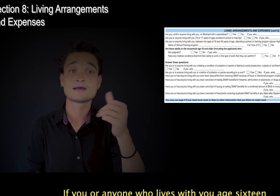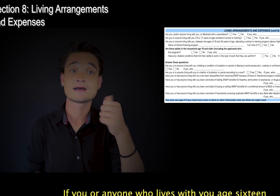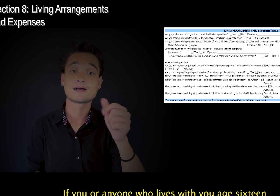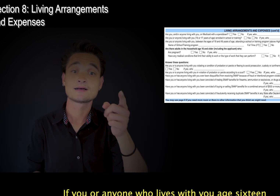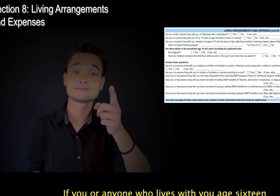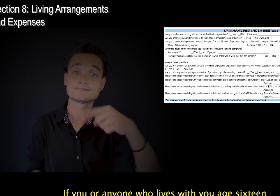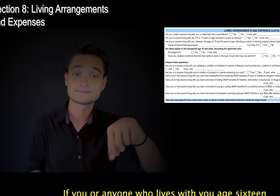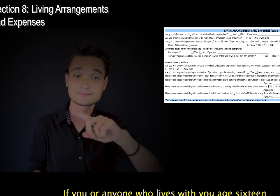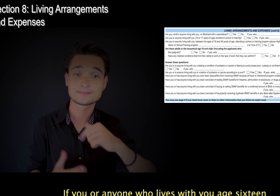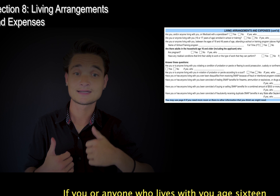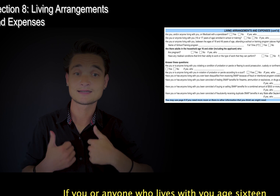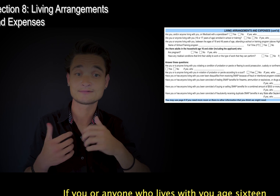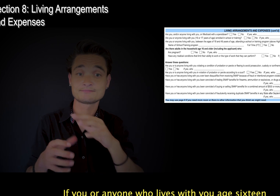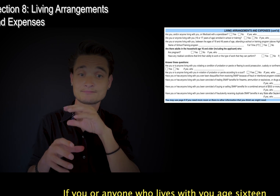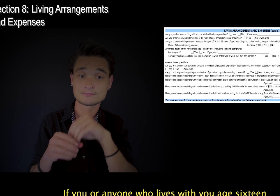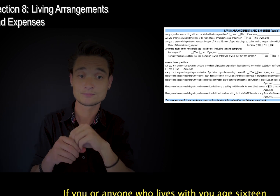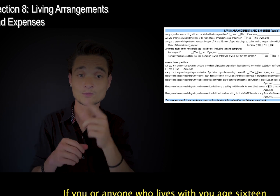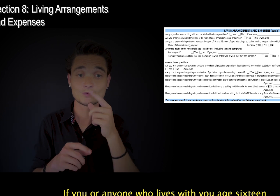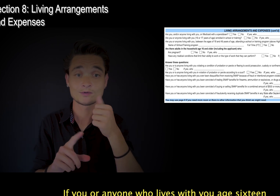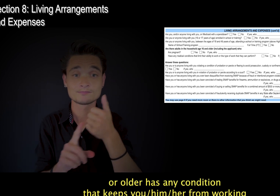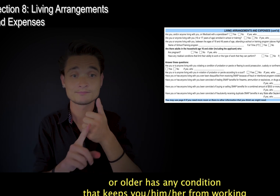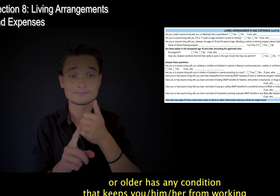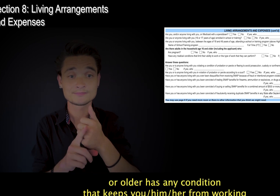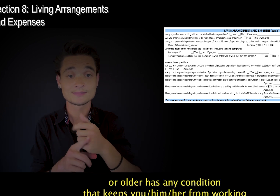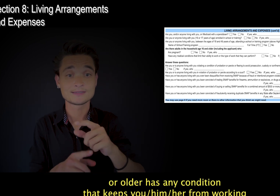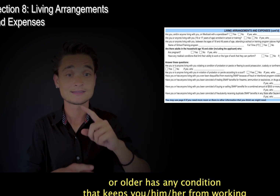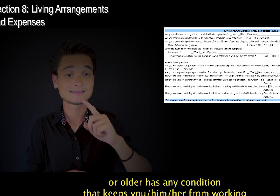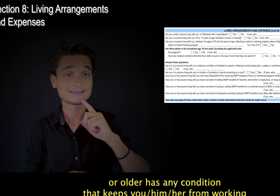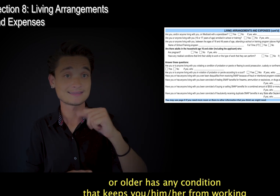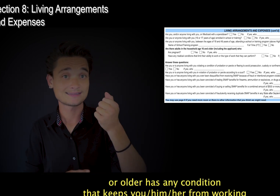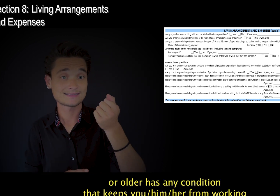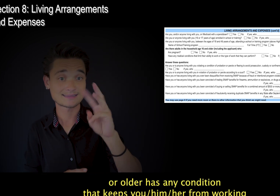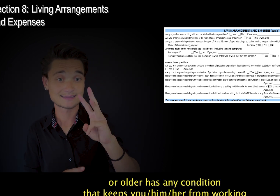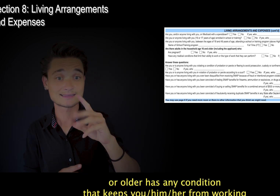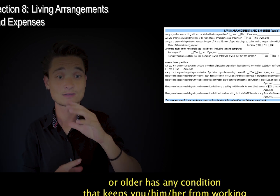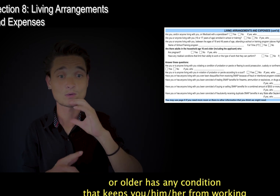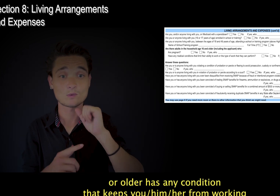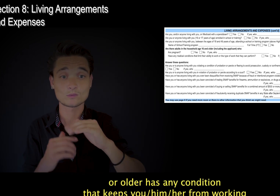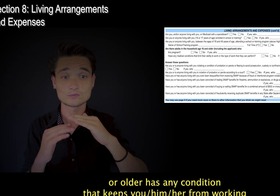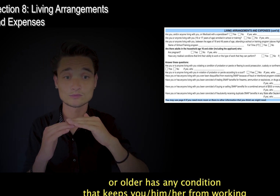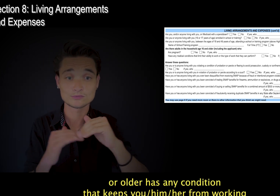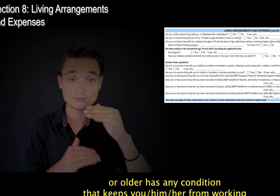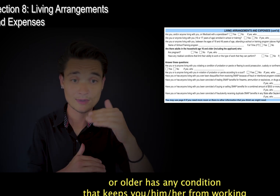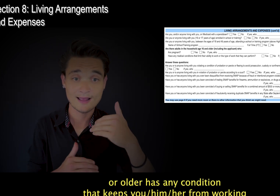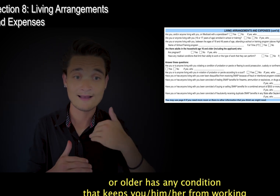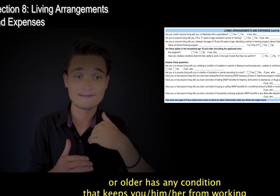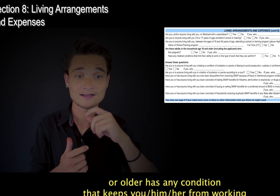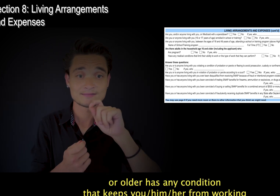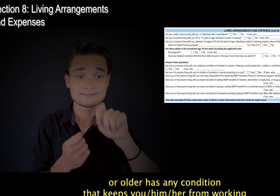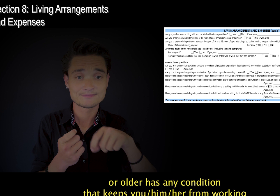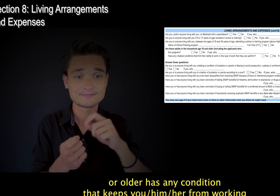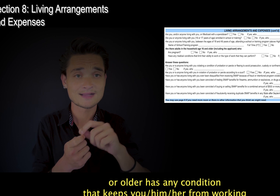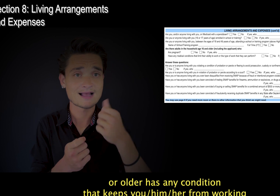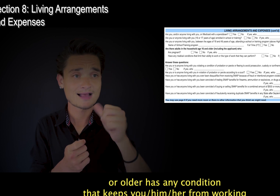If you or anyone who lives with you age sixteen or older has any condition that keeps you/him/her from working